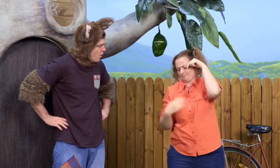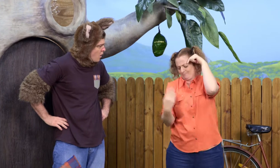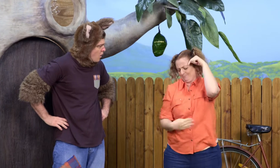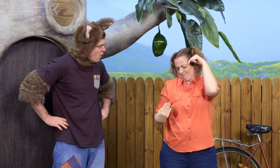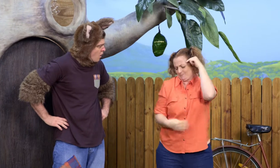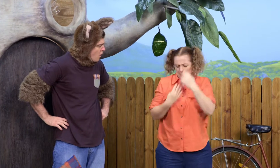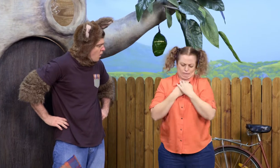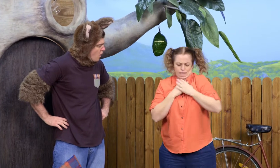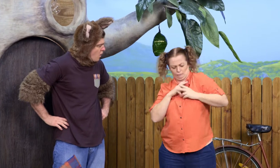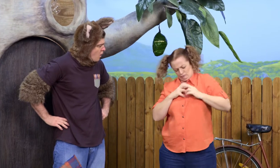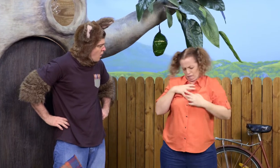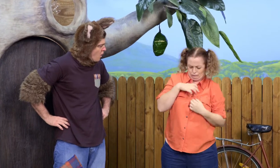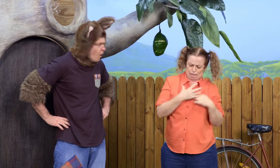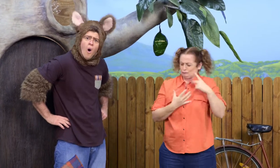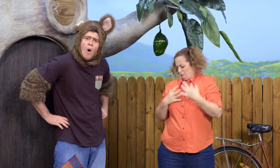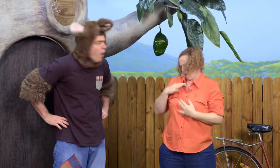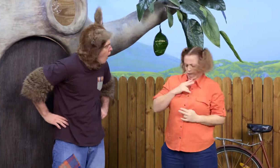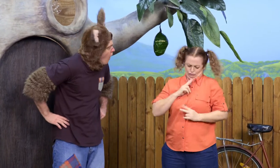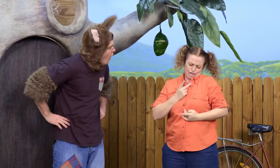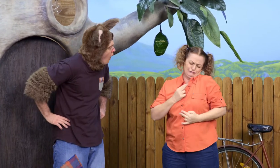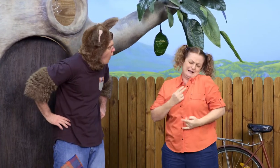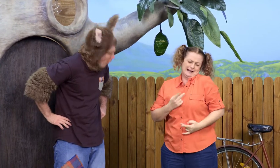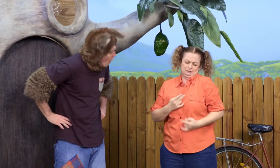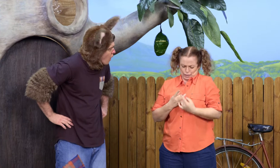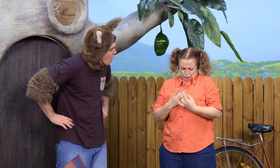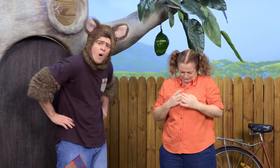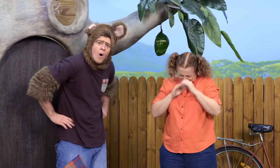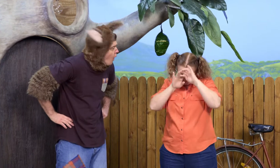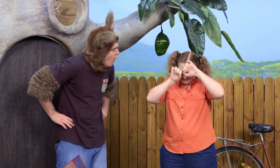and hung itself down, and then it's formed into a pupa,